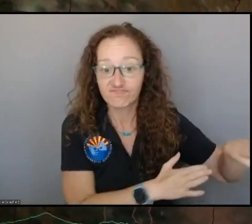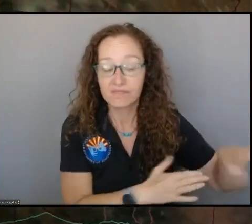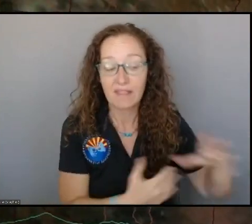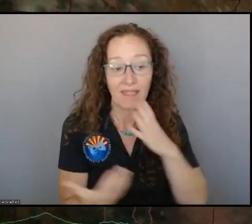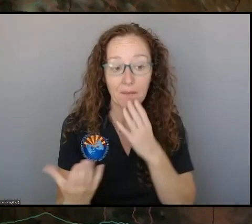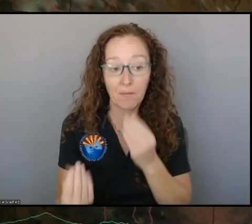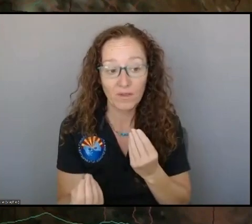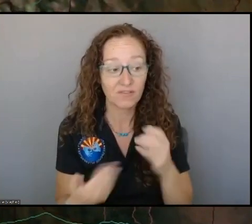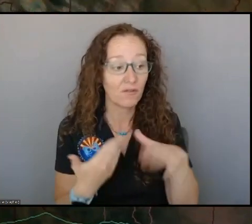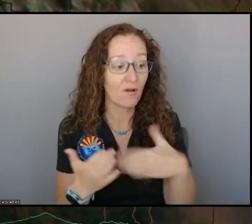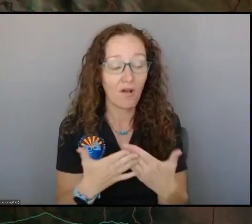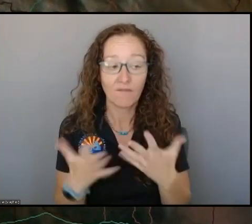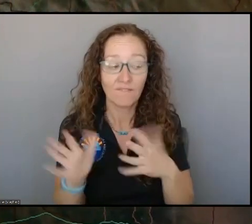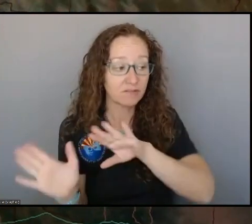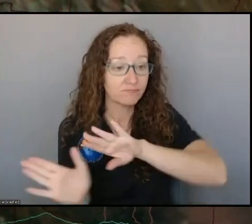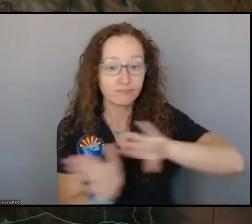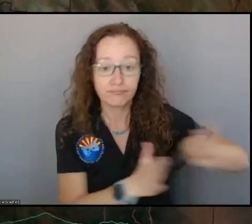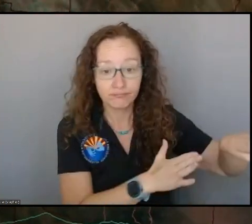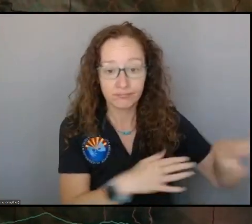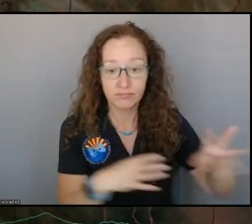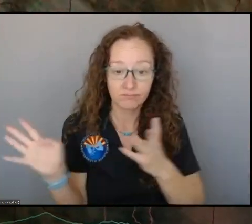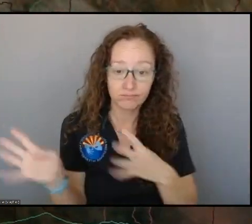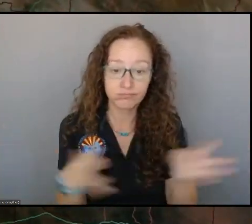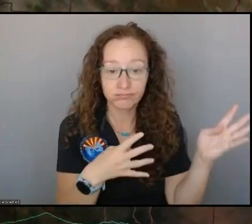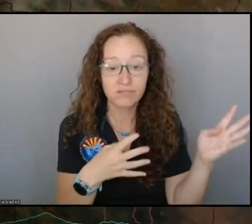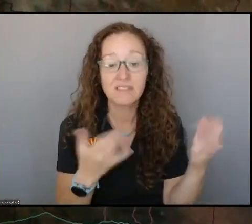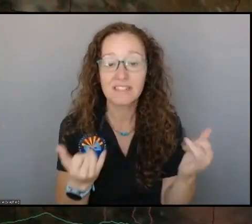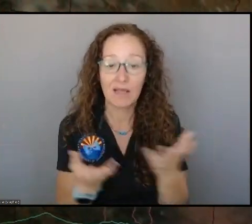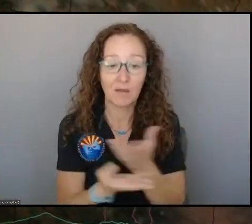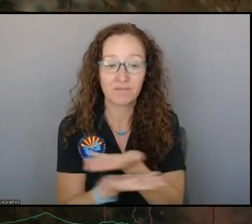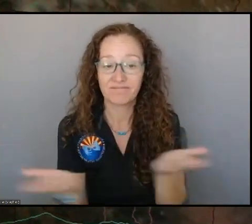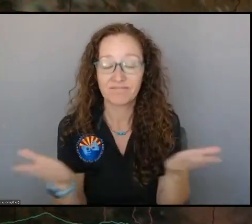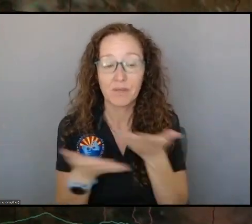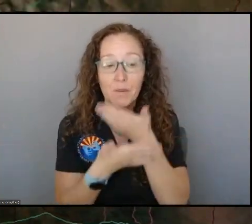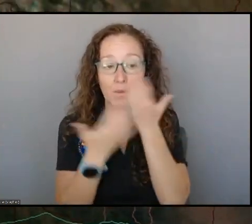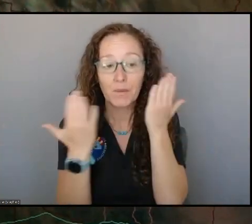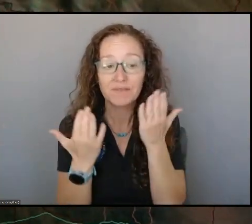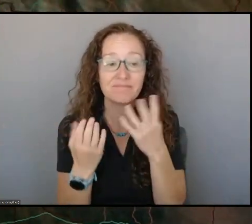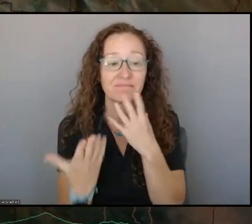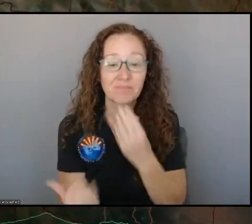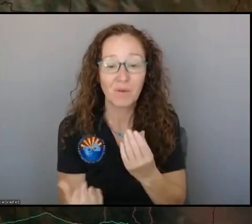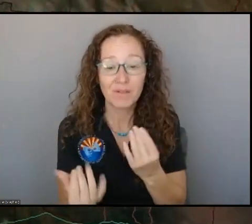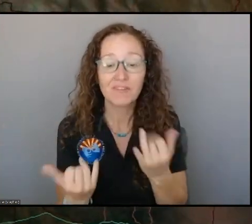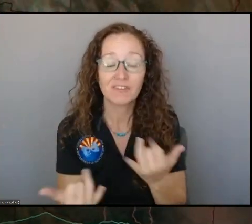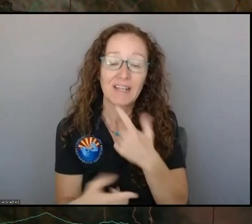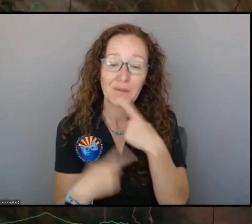conditions. You see a little bit of cloud cover come off of the peaks of the Sangre de Cristos but moving off to the east. And